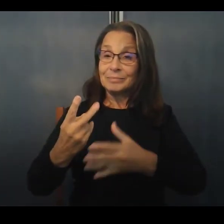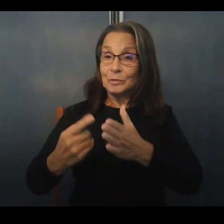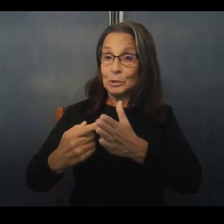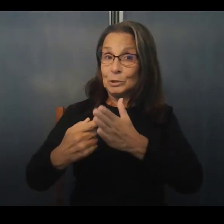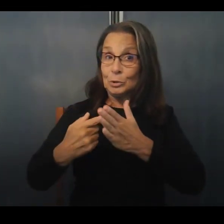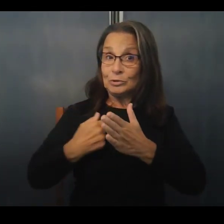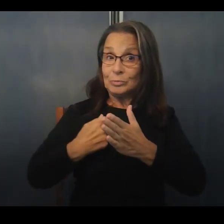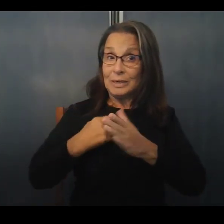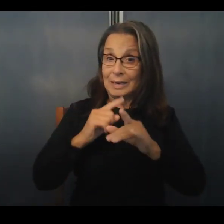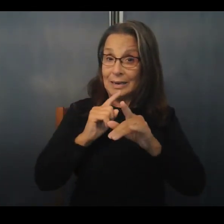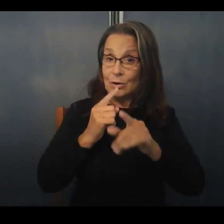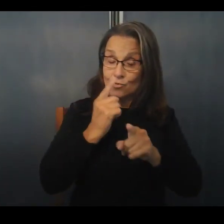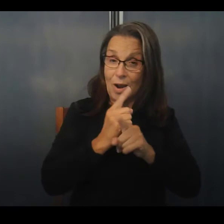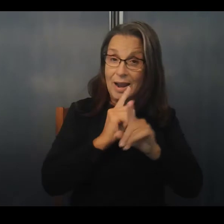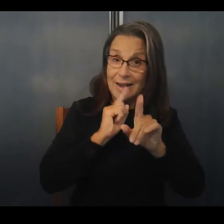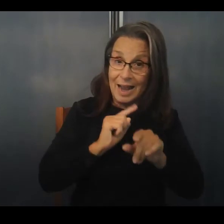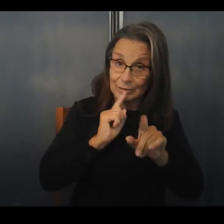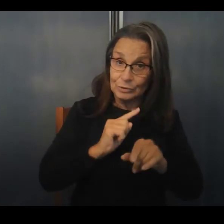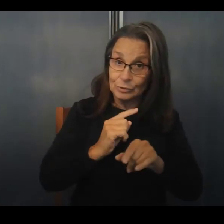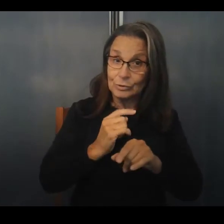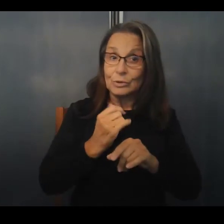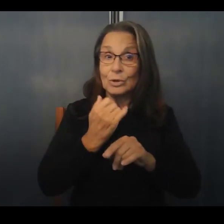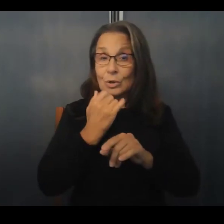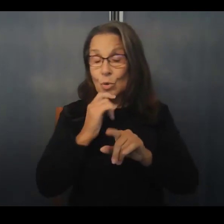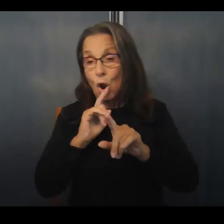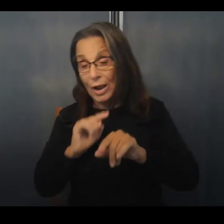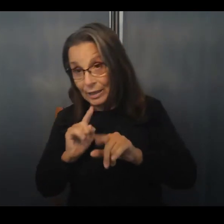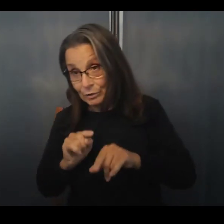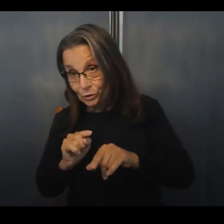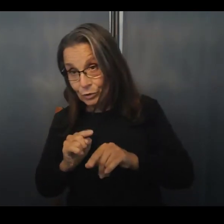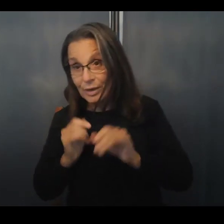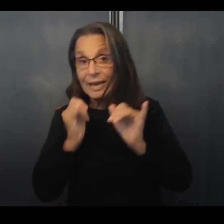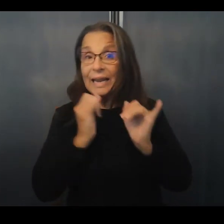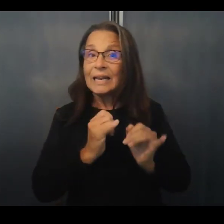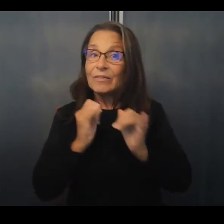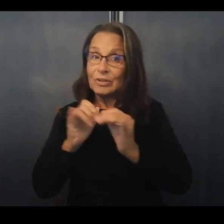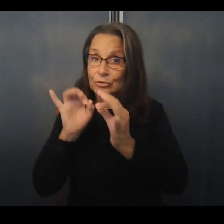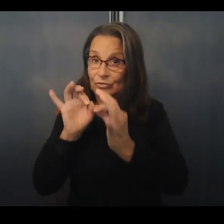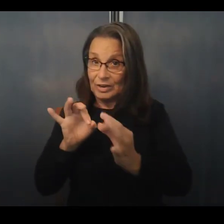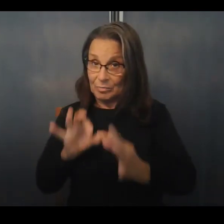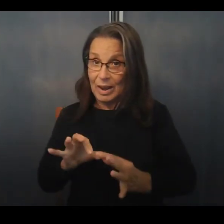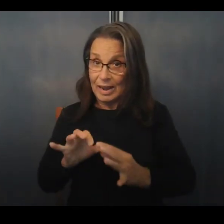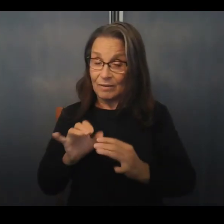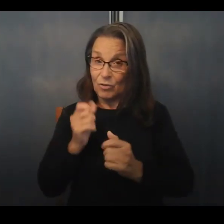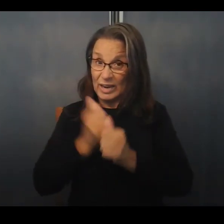answer my correct answer and the individual feedback for that individual answer what you